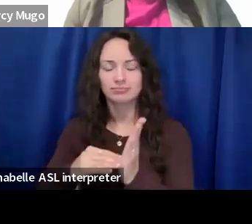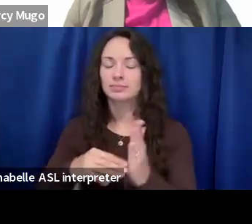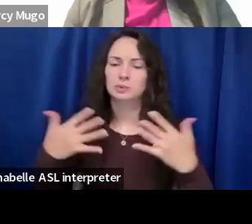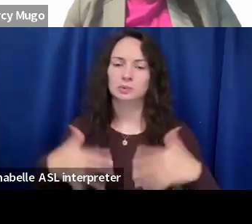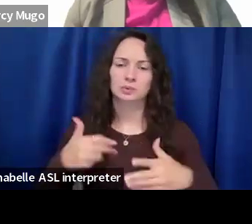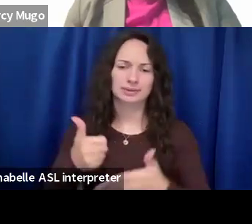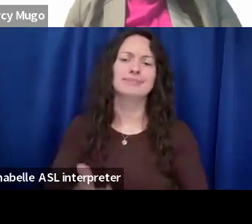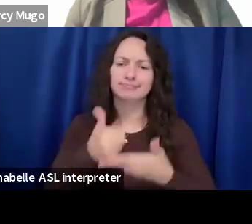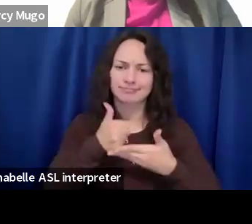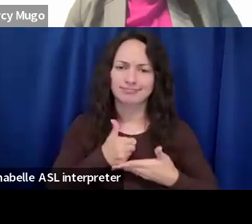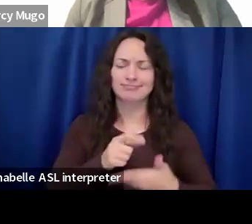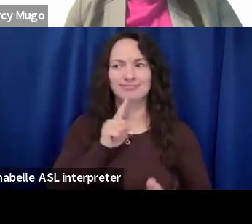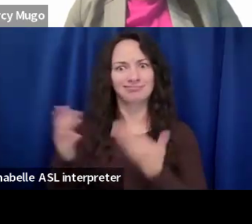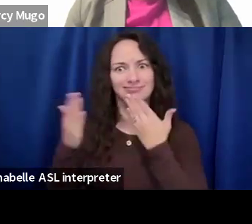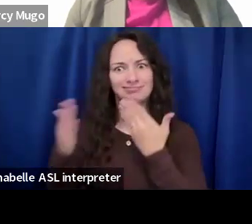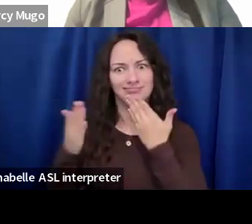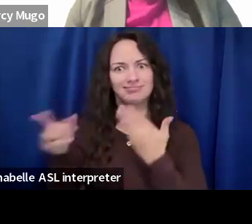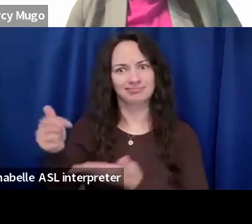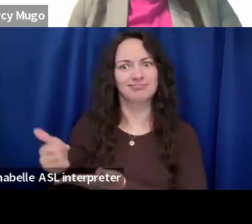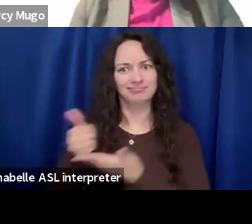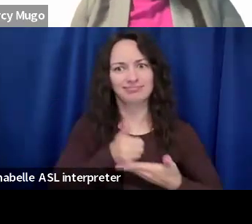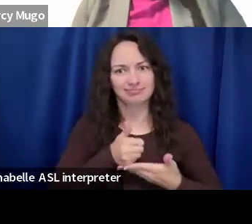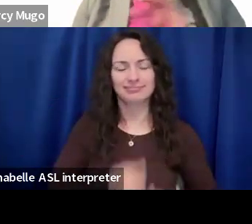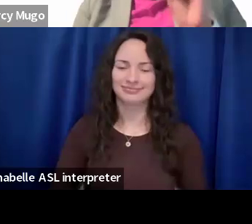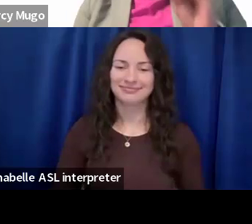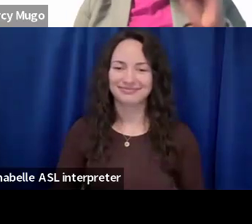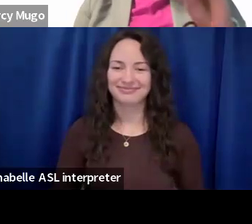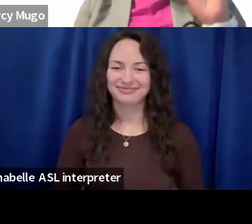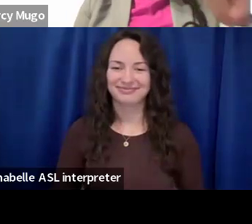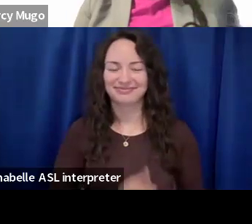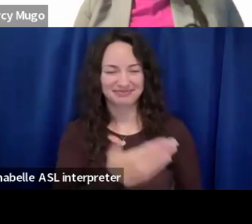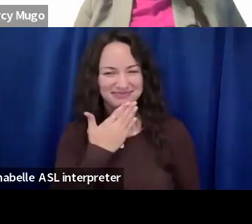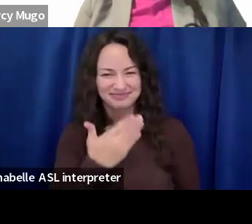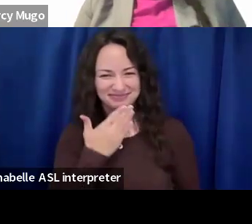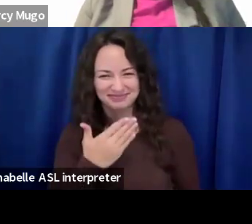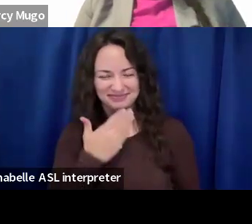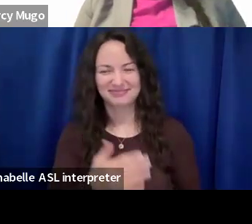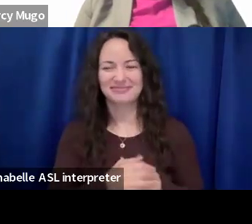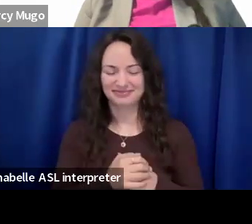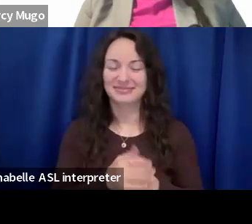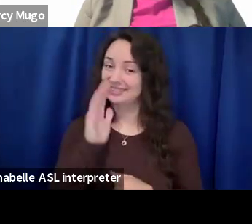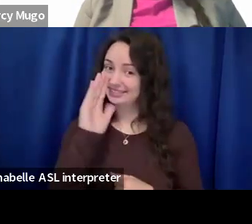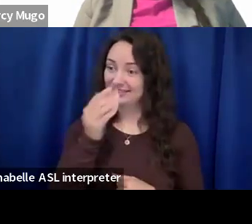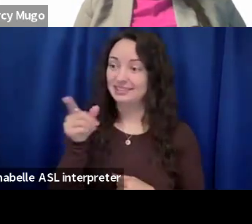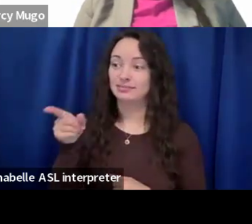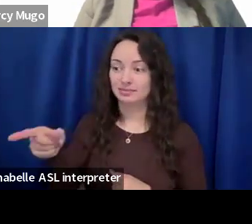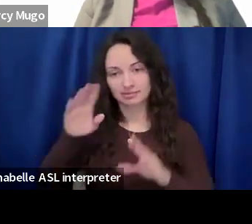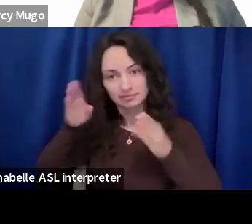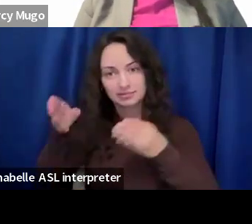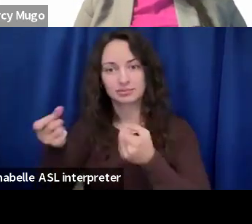grateful to have her helping us with that. >> MERCY MUGO: Thank you, it seems like you have a dedicated support in that area which is awesome.